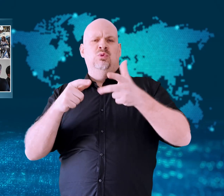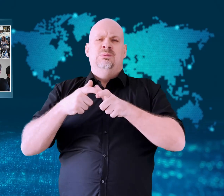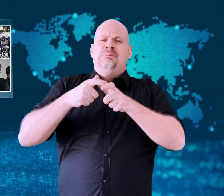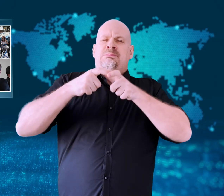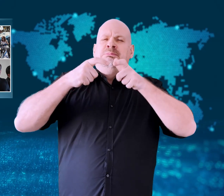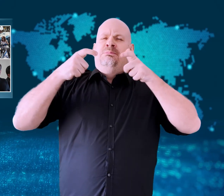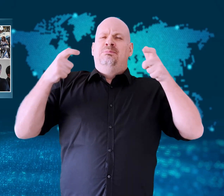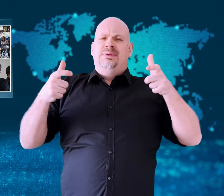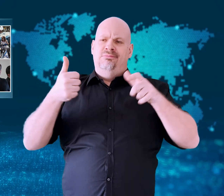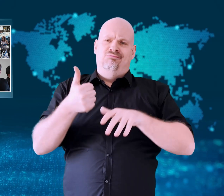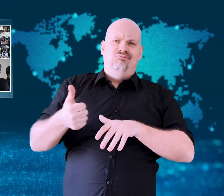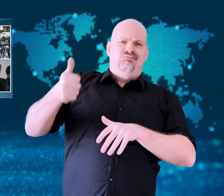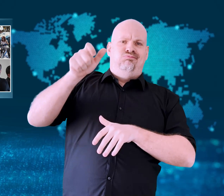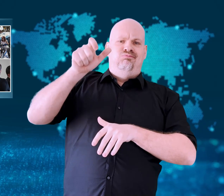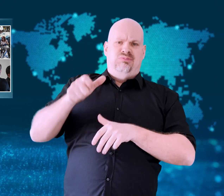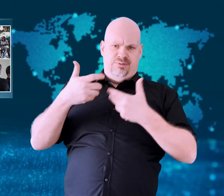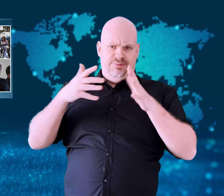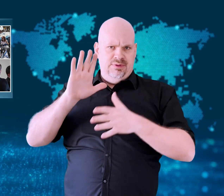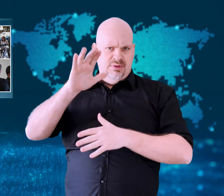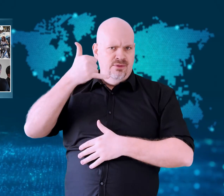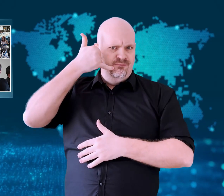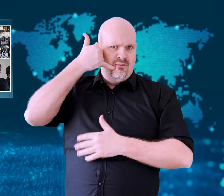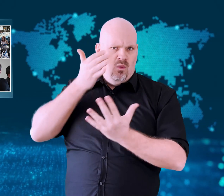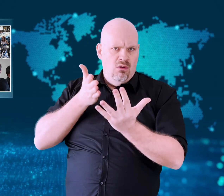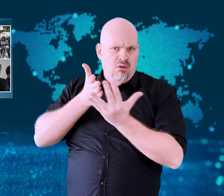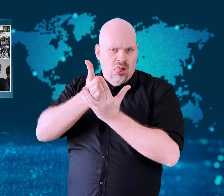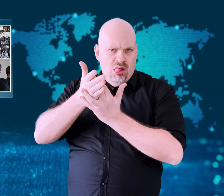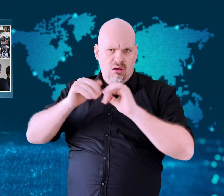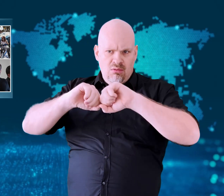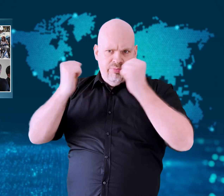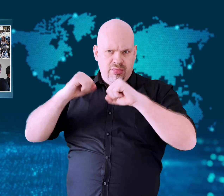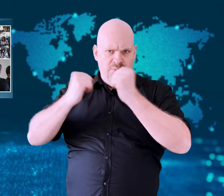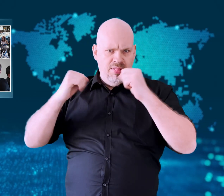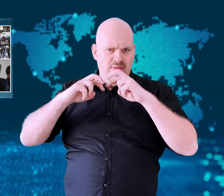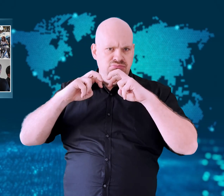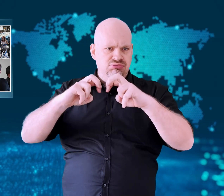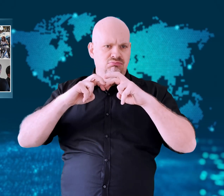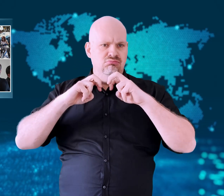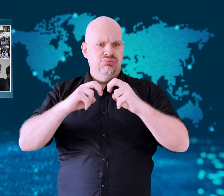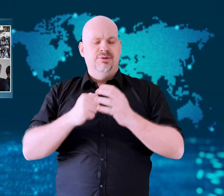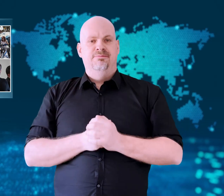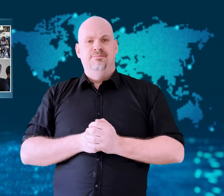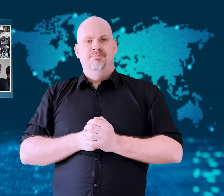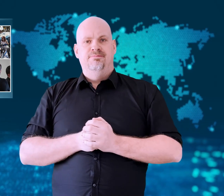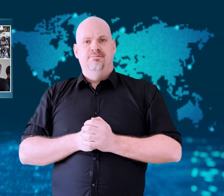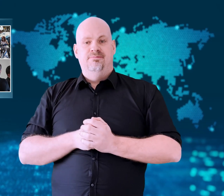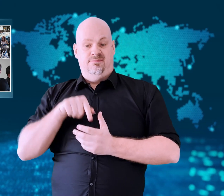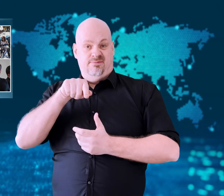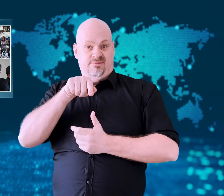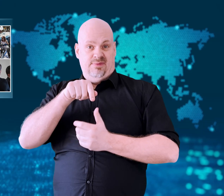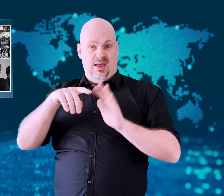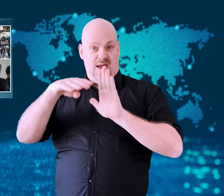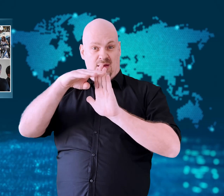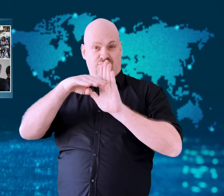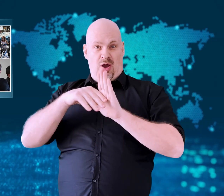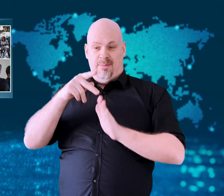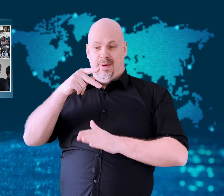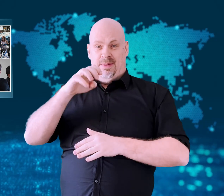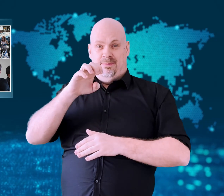The Pegasus software is a mobile phone hacking tool made by